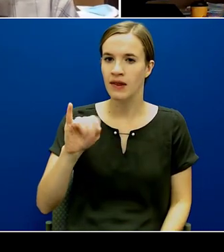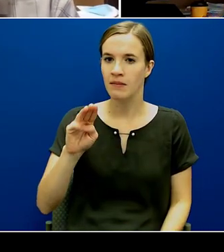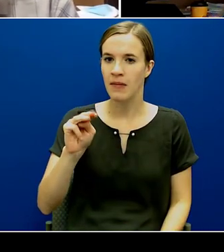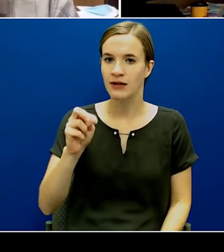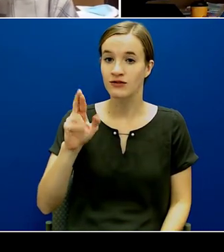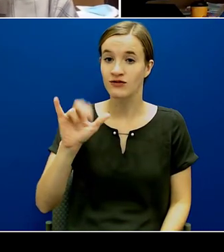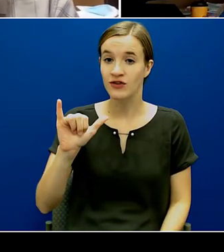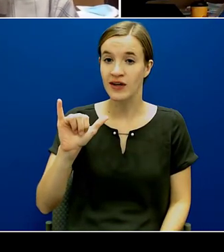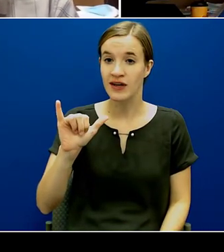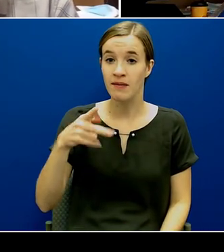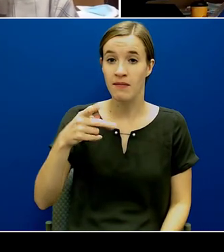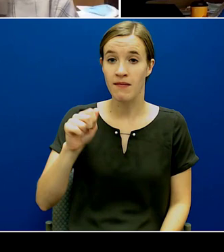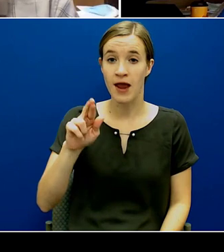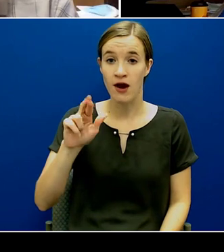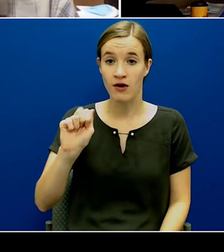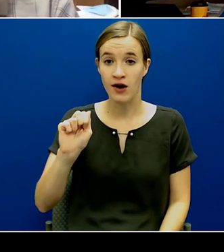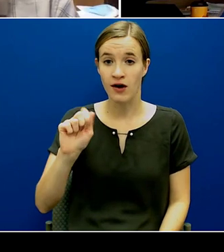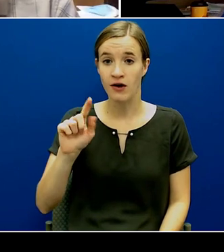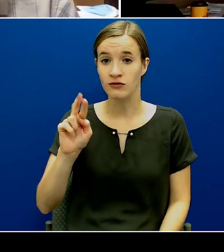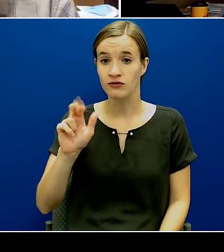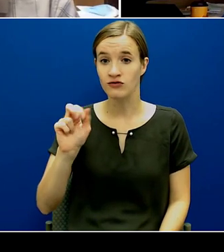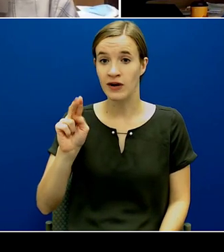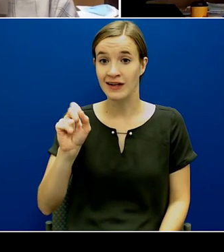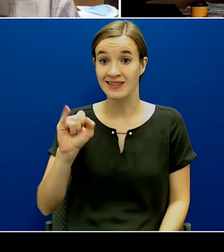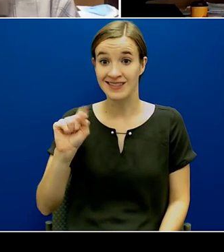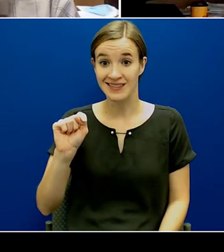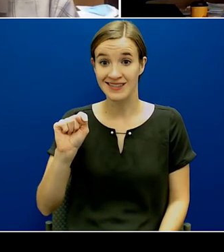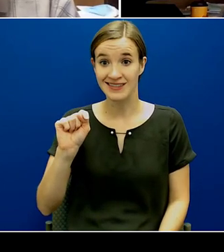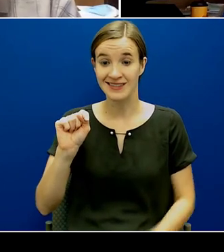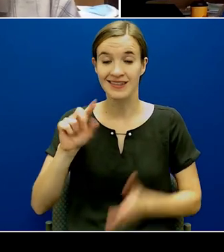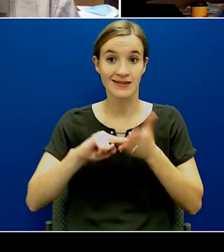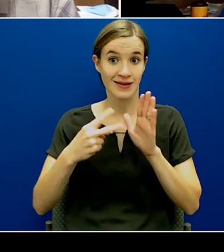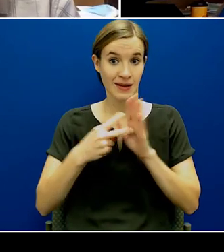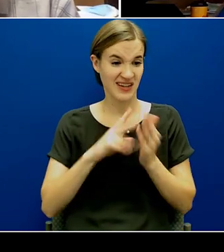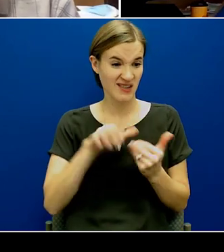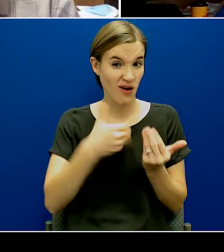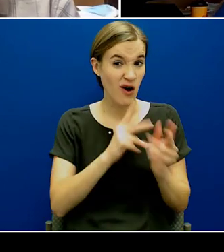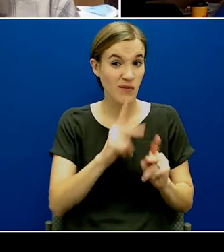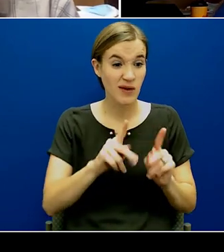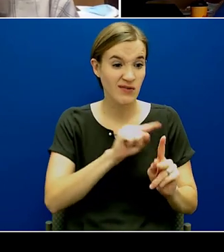don't currently have a fixed route system. Melva: We do not, no, it's a demand response.